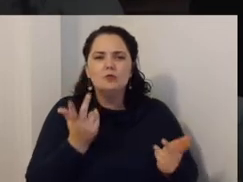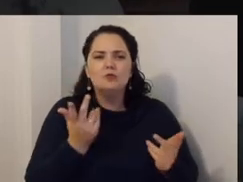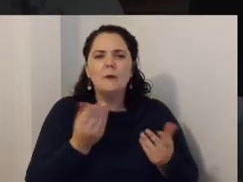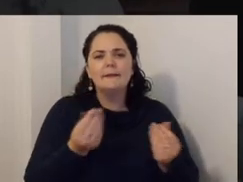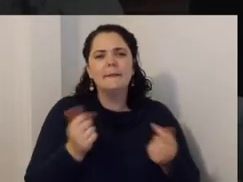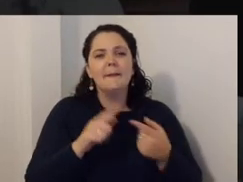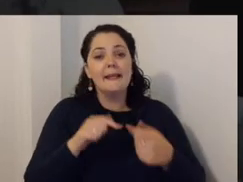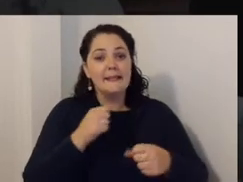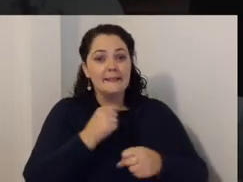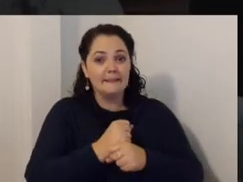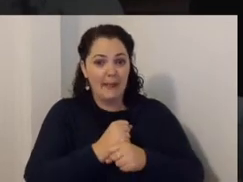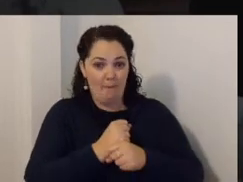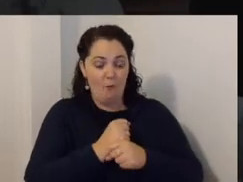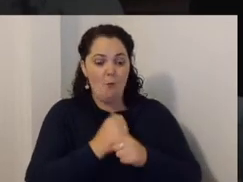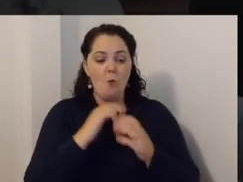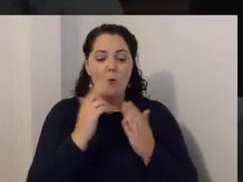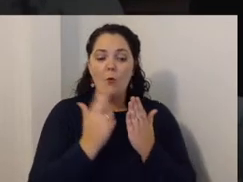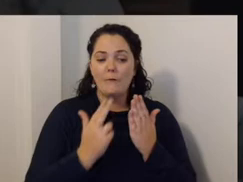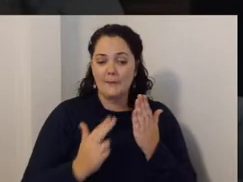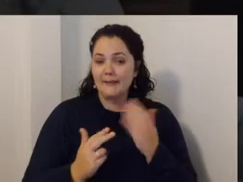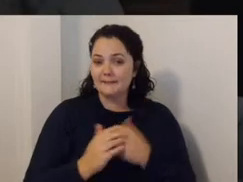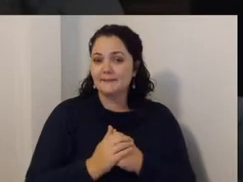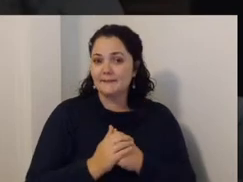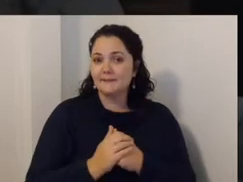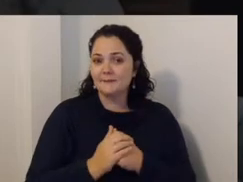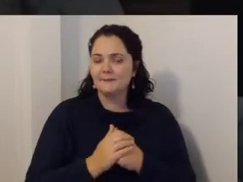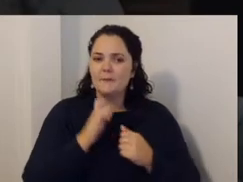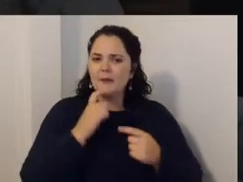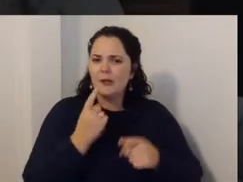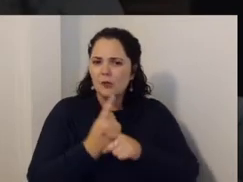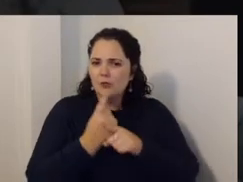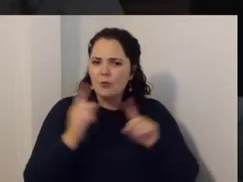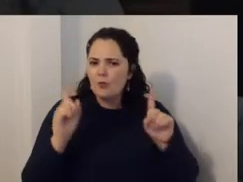examples of uh of paintings and uh talk through those paintings with you. The paintings are on